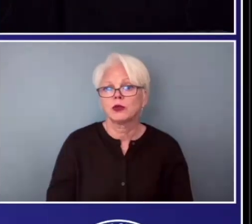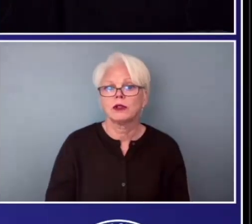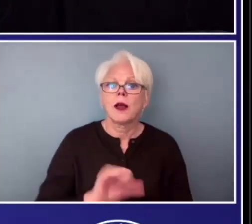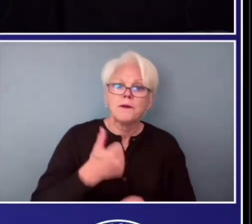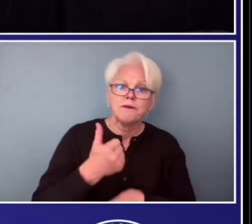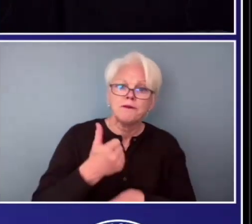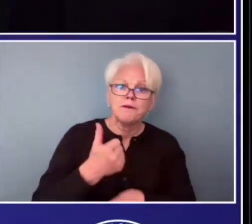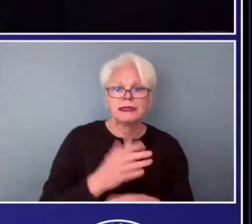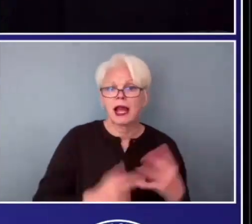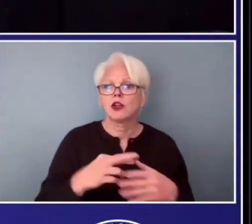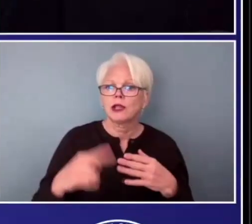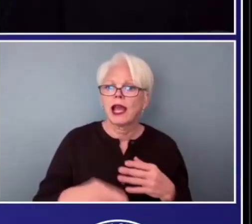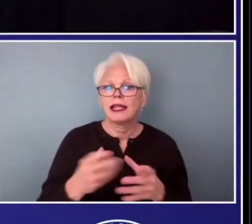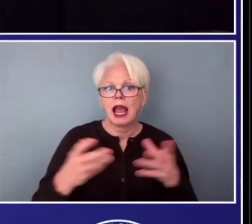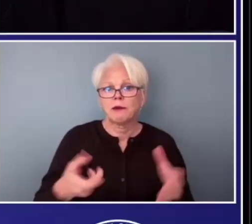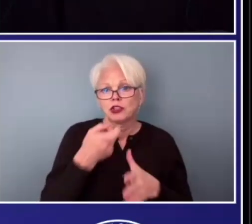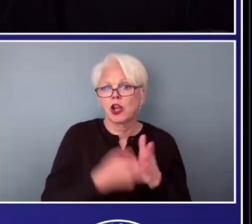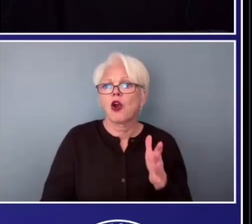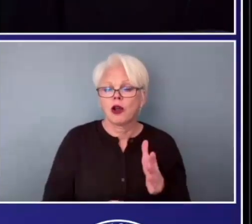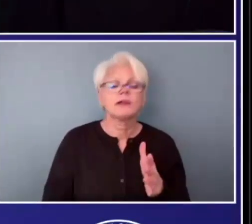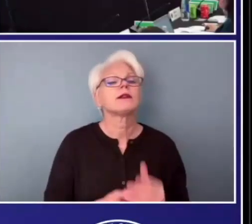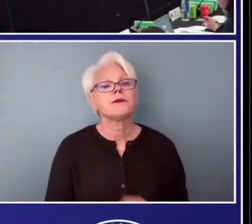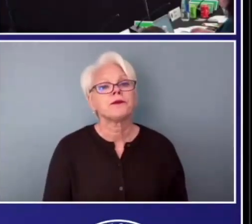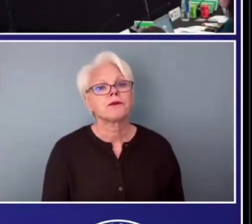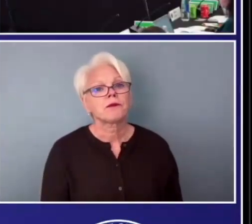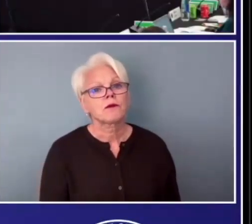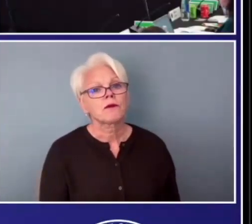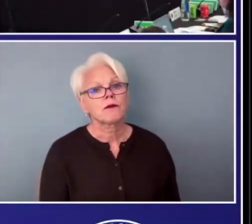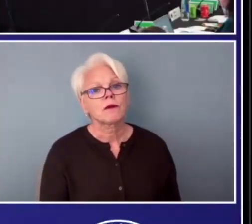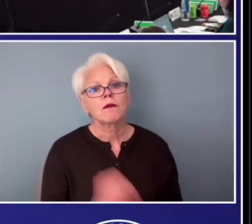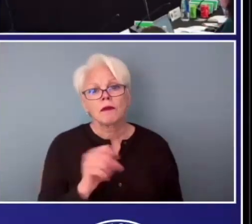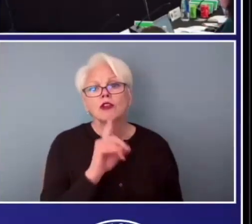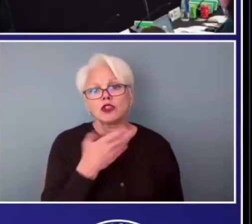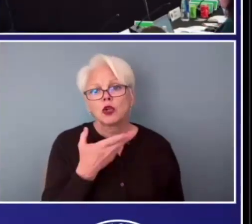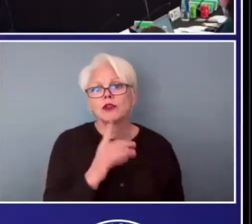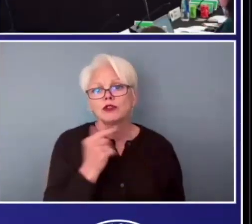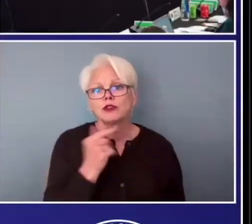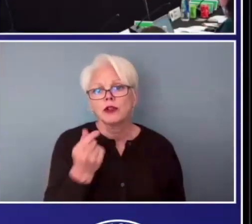outcomes and how much it costs. Yeah. So there are a few data sets here